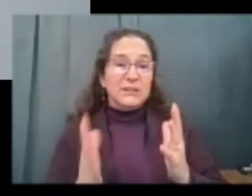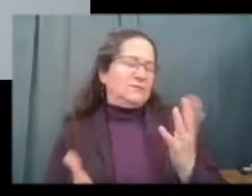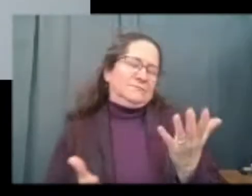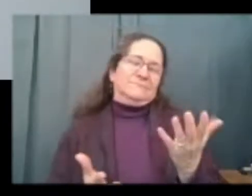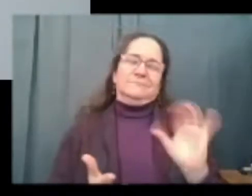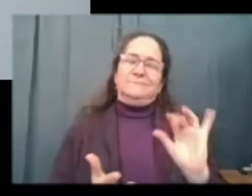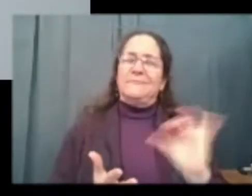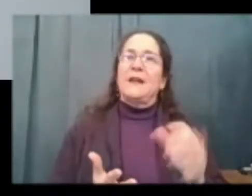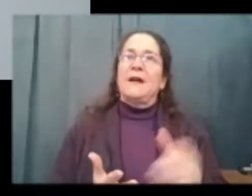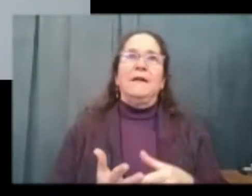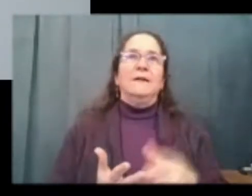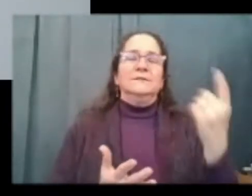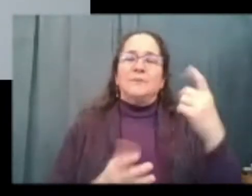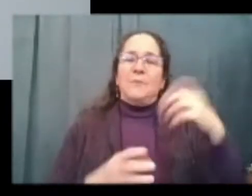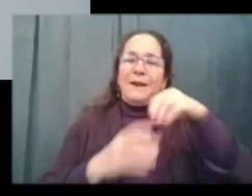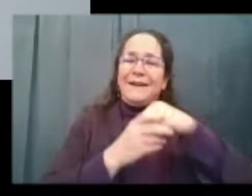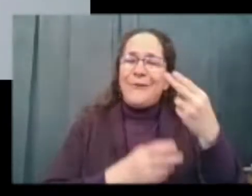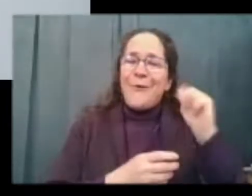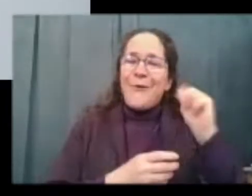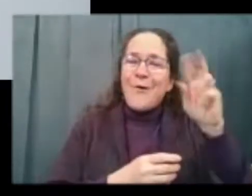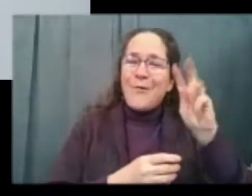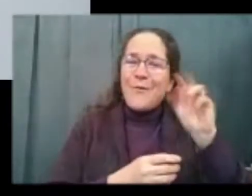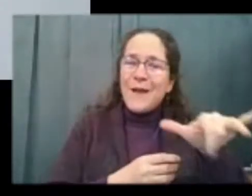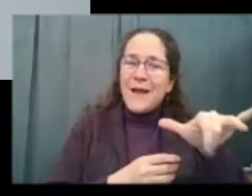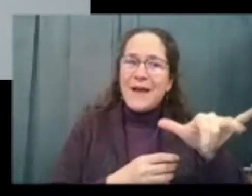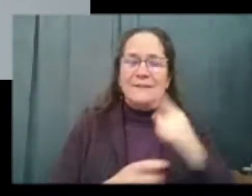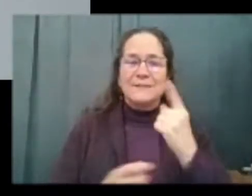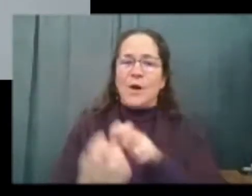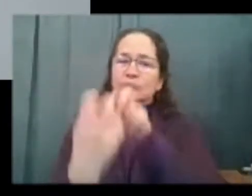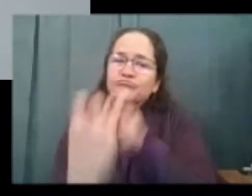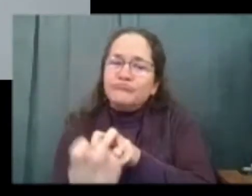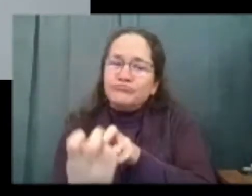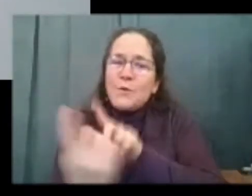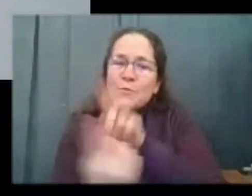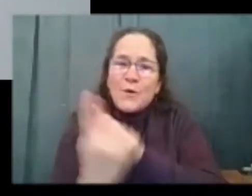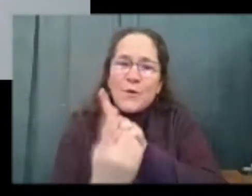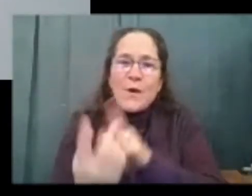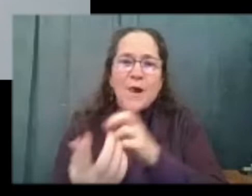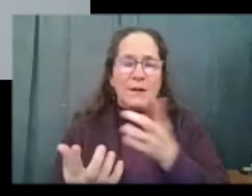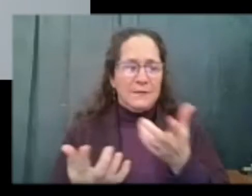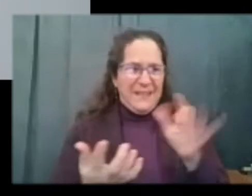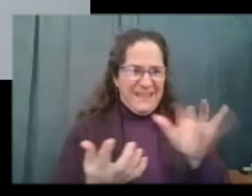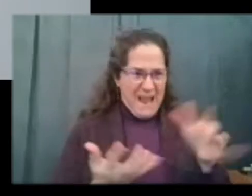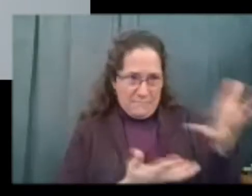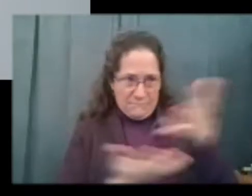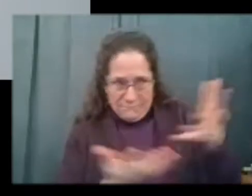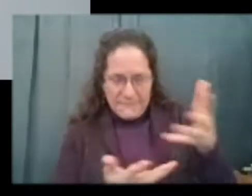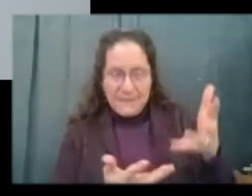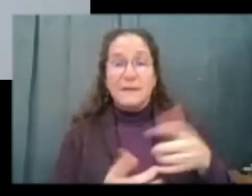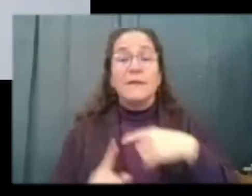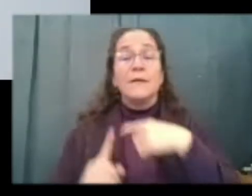being more formal and instruction mode, but then again, how are they interacting with peers their age, younger or older,